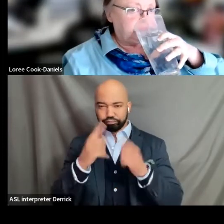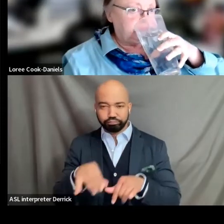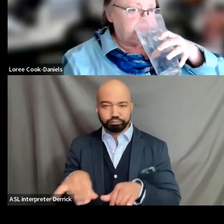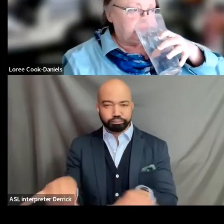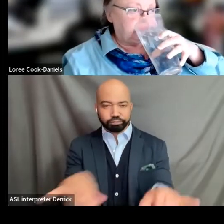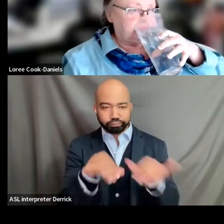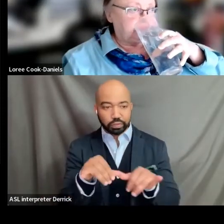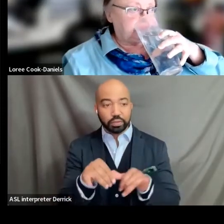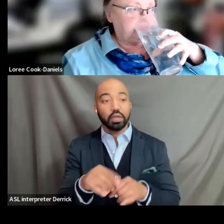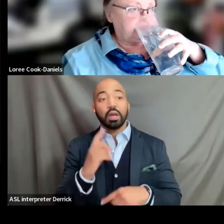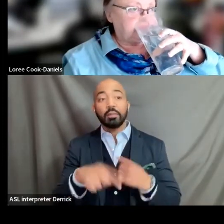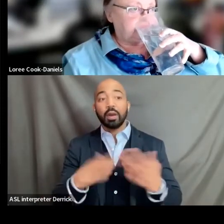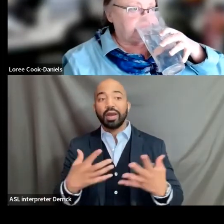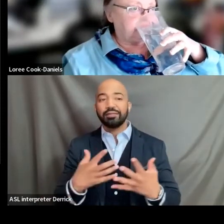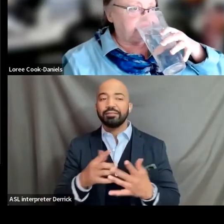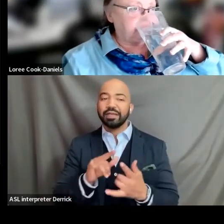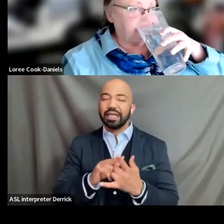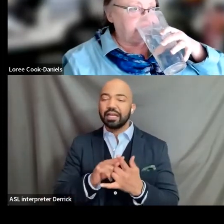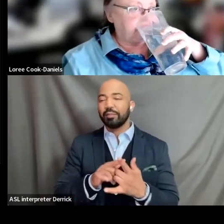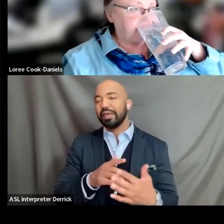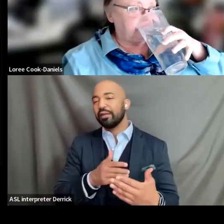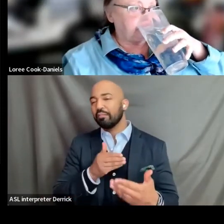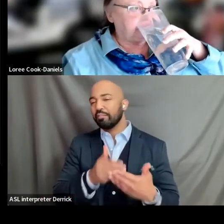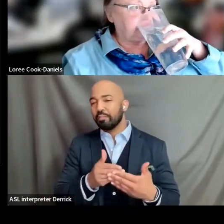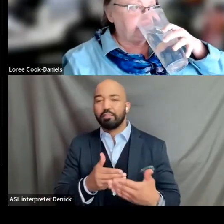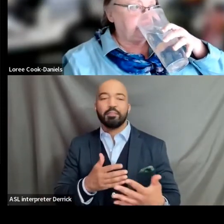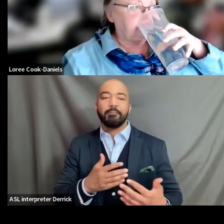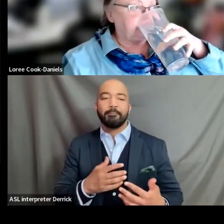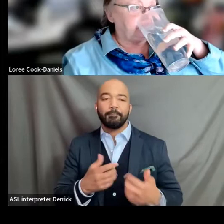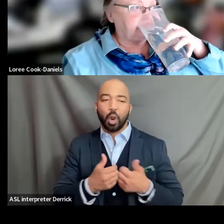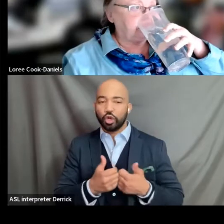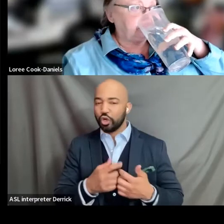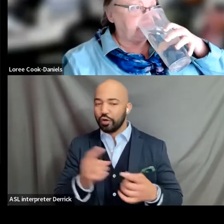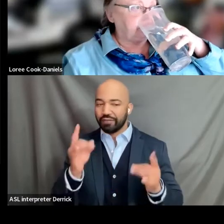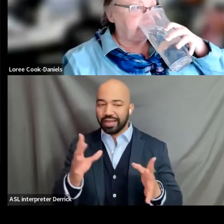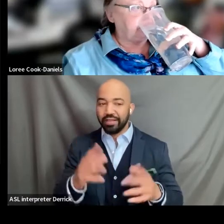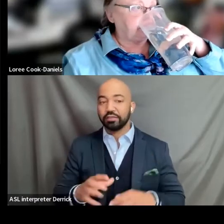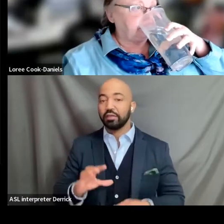and intimate partner violence. So trans and nonbinary folks are experiencing higher rates